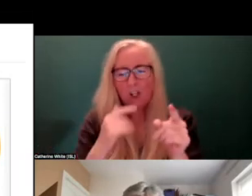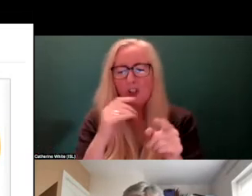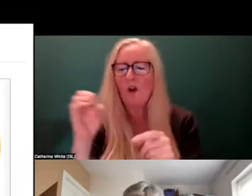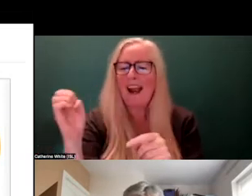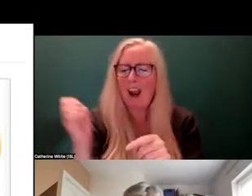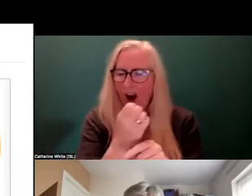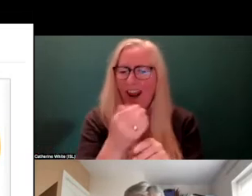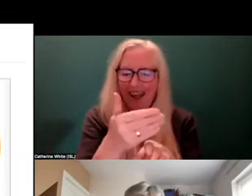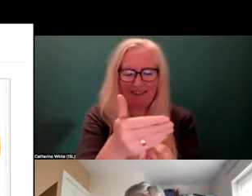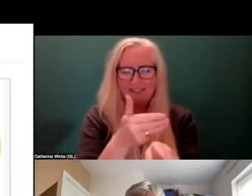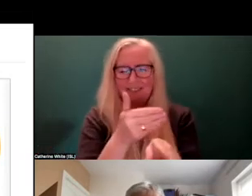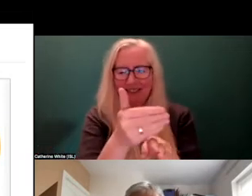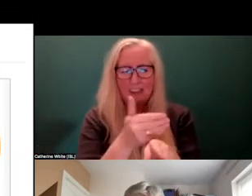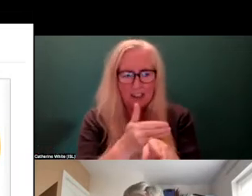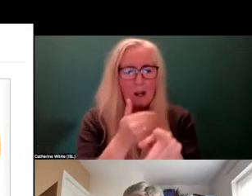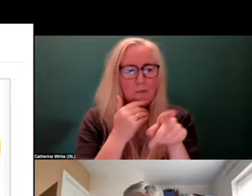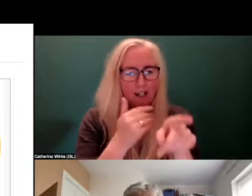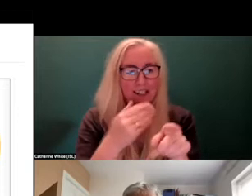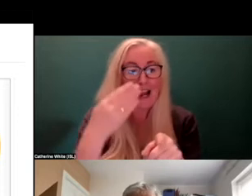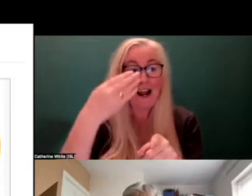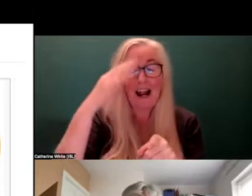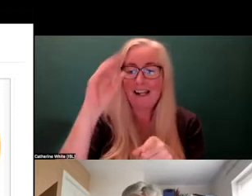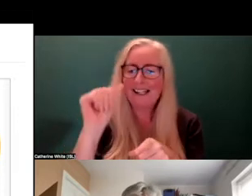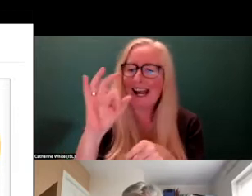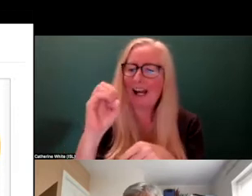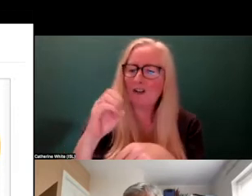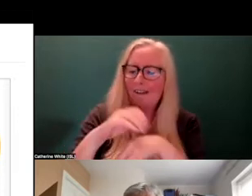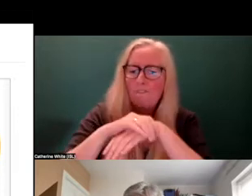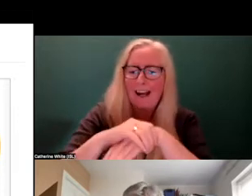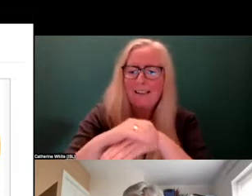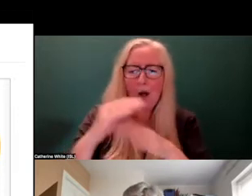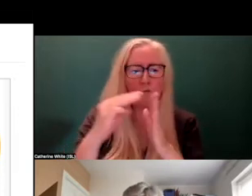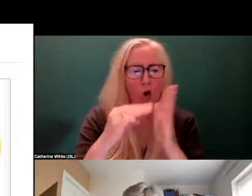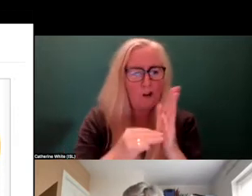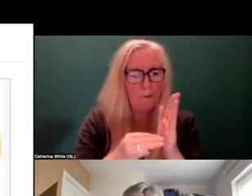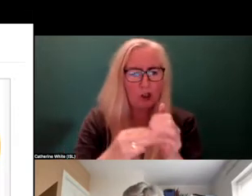While still at a very early implementation stage, the Irish Age-Friendly Programme is quite unique.